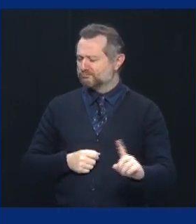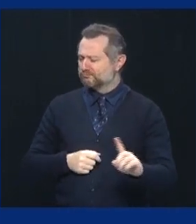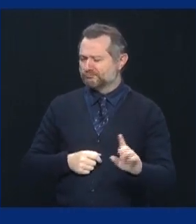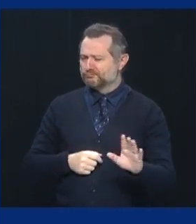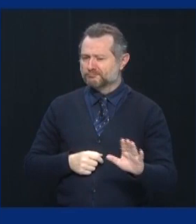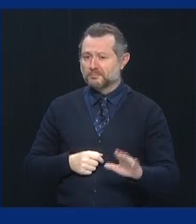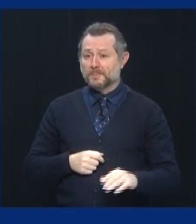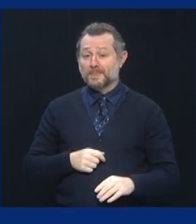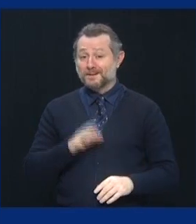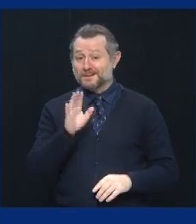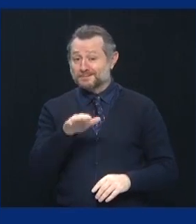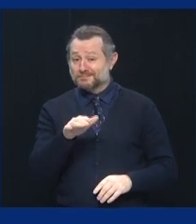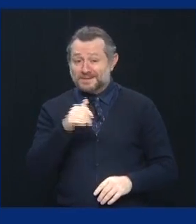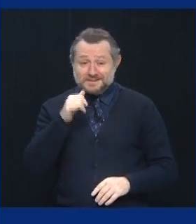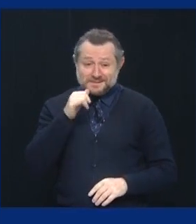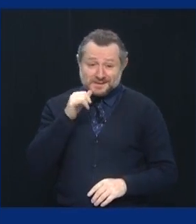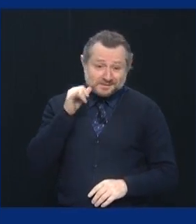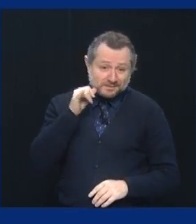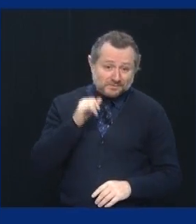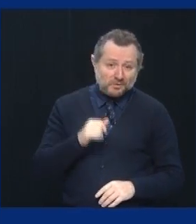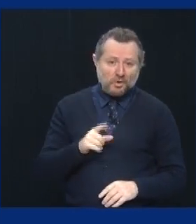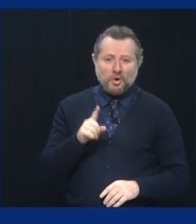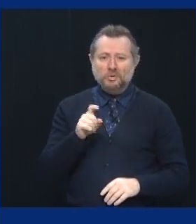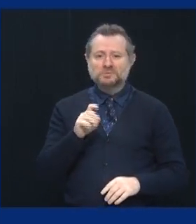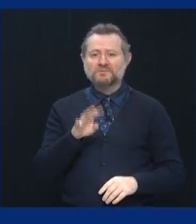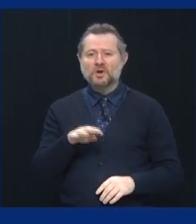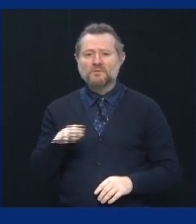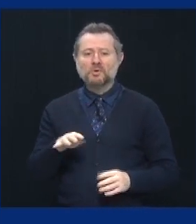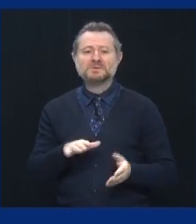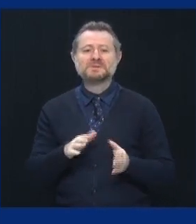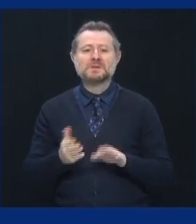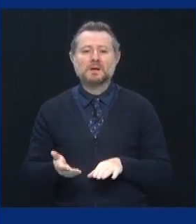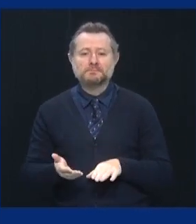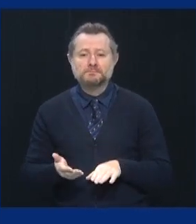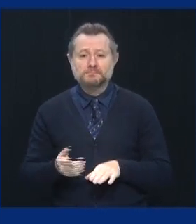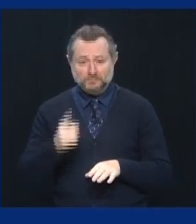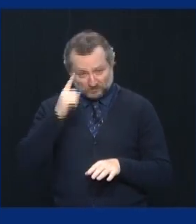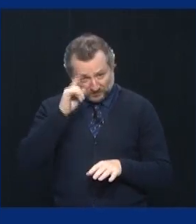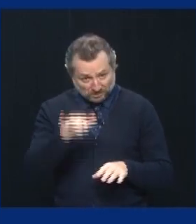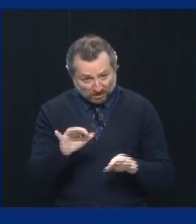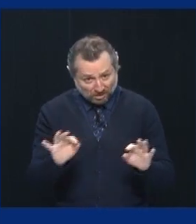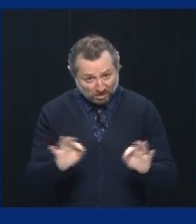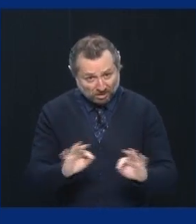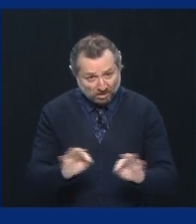DON'T GET COCKY WITH COVID.